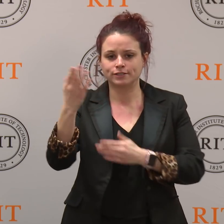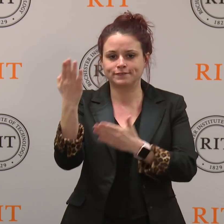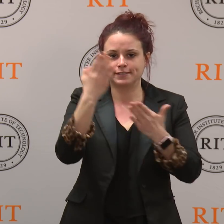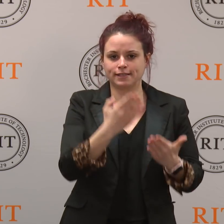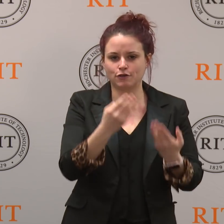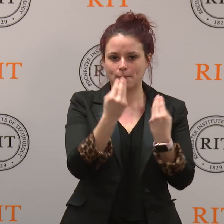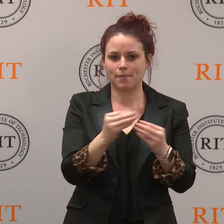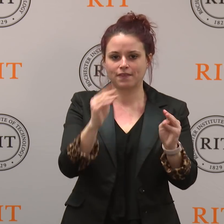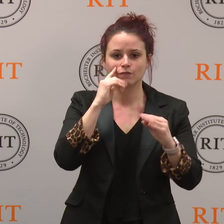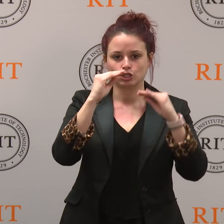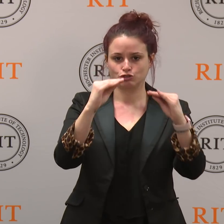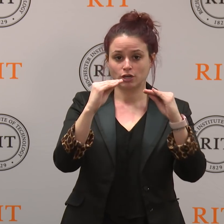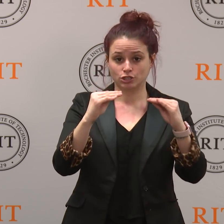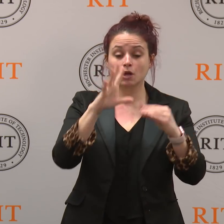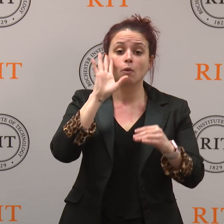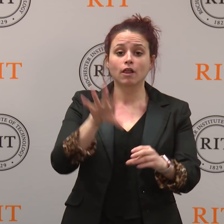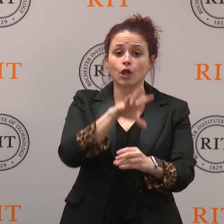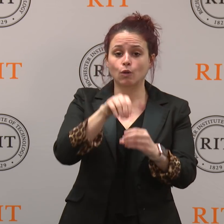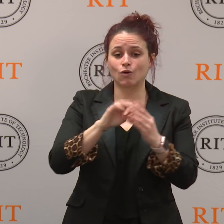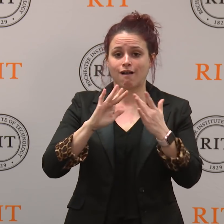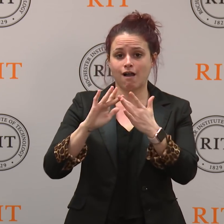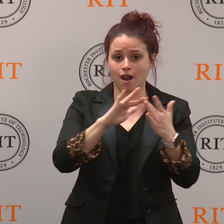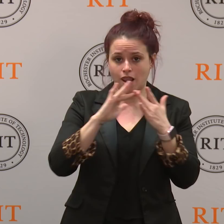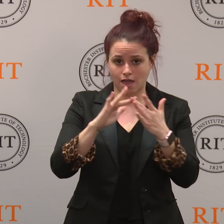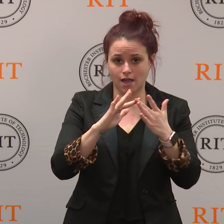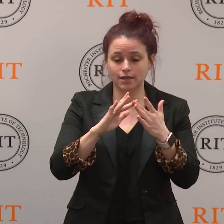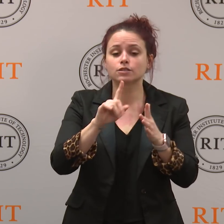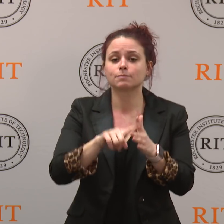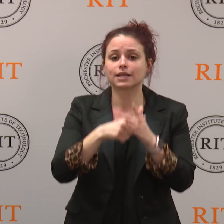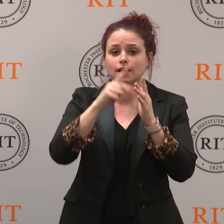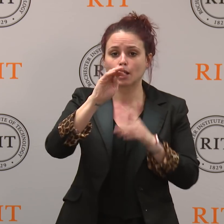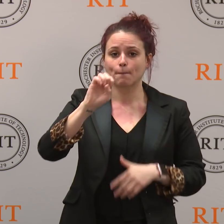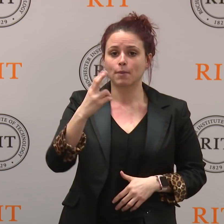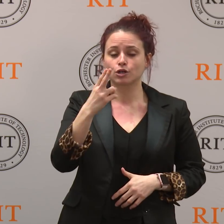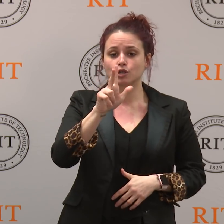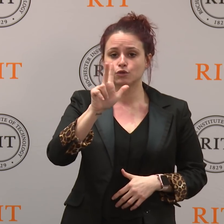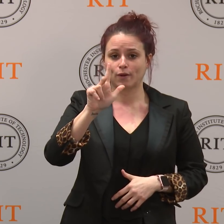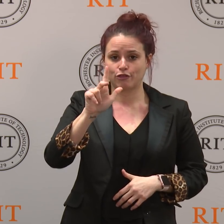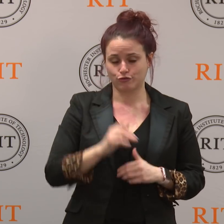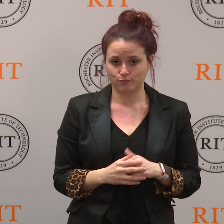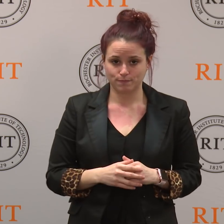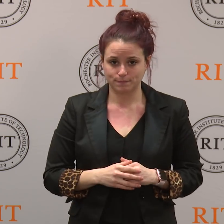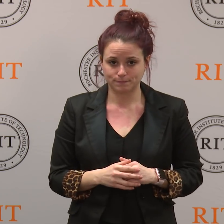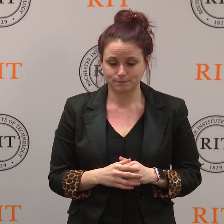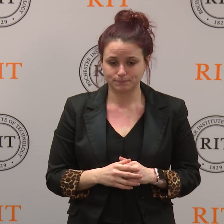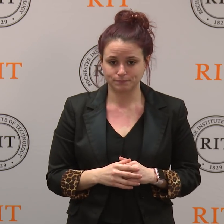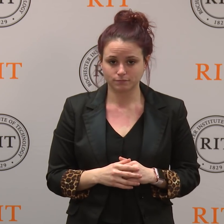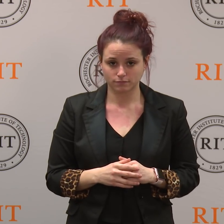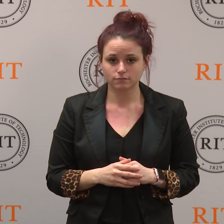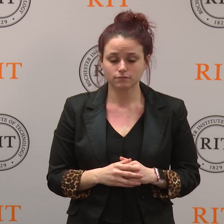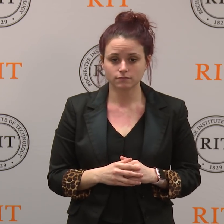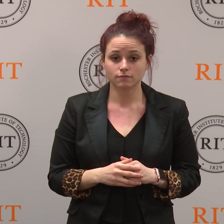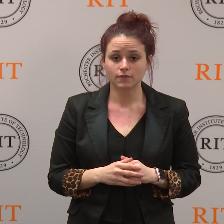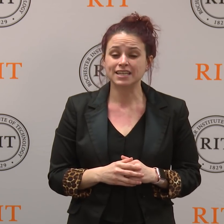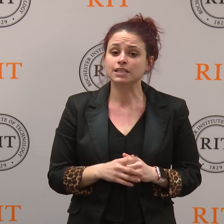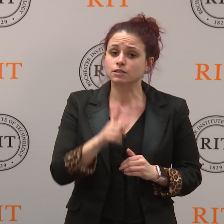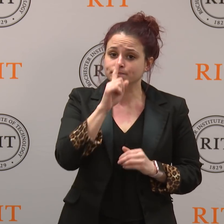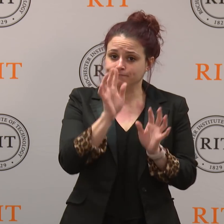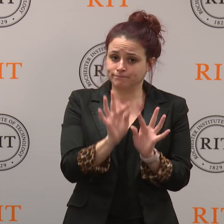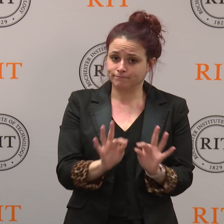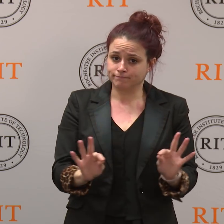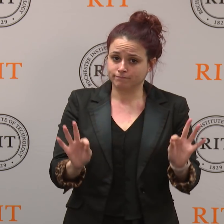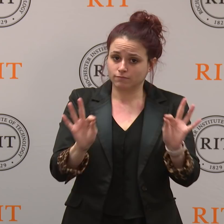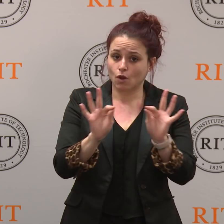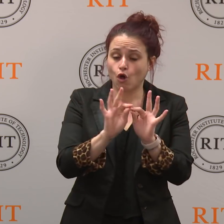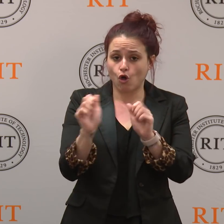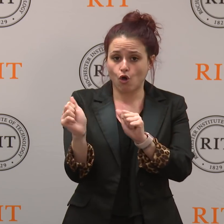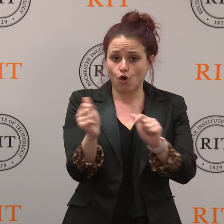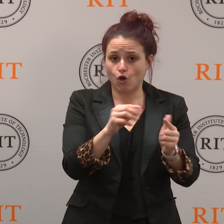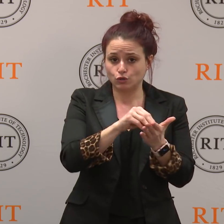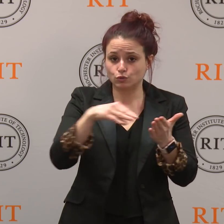including online, beginning March 23. It is critical that all students be able to fulfill